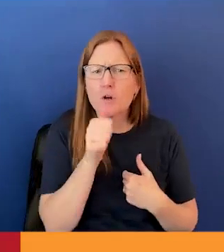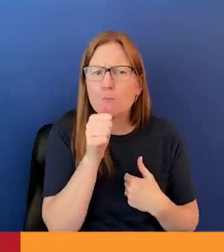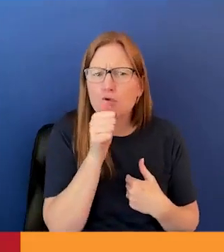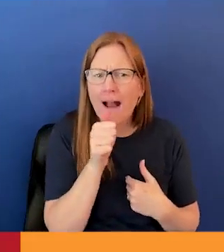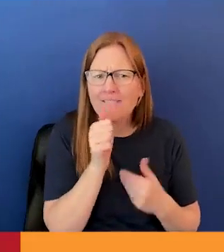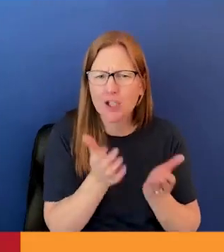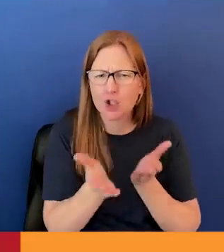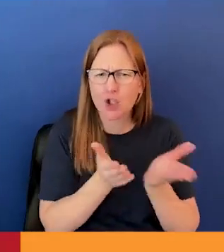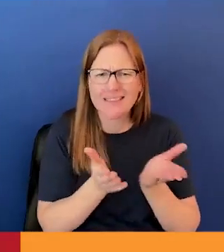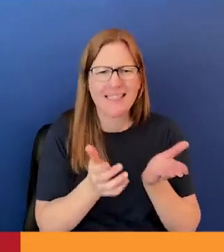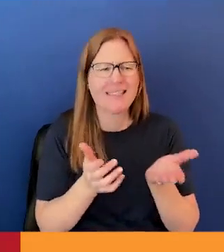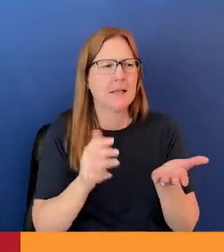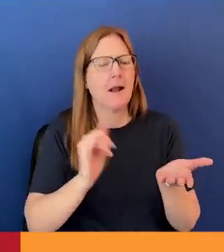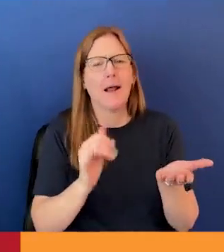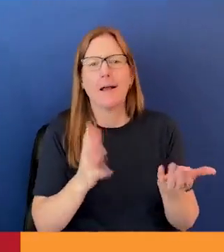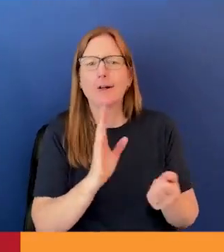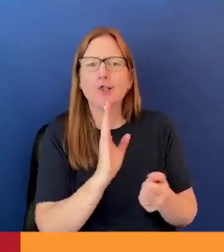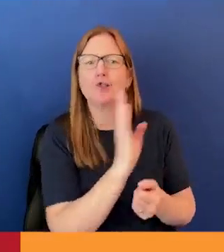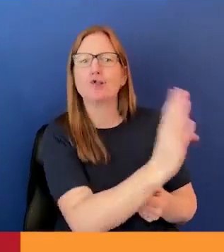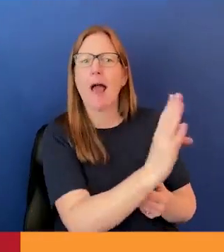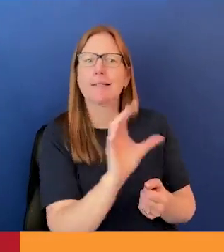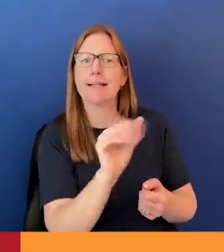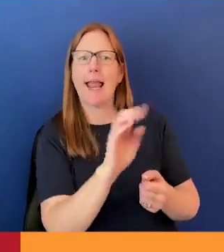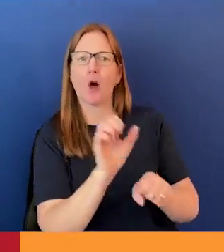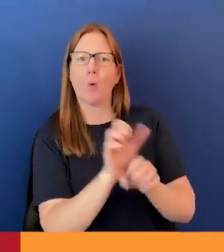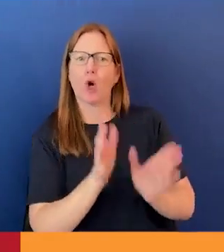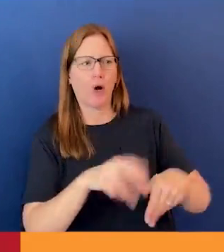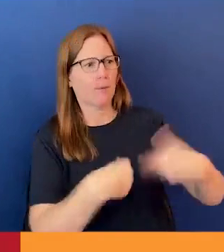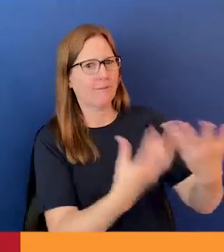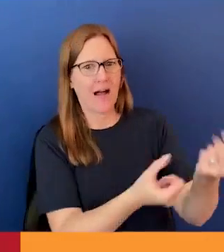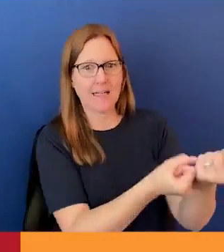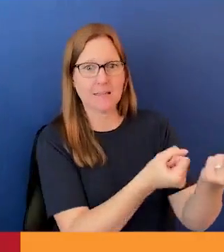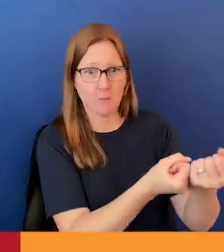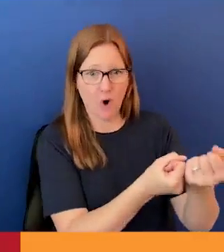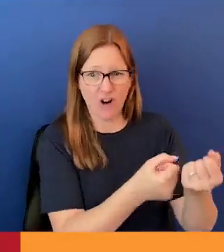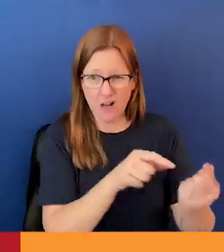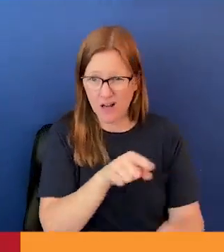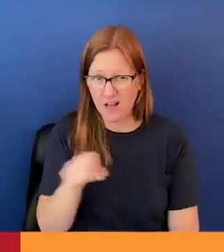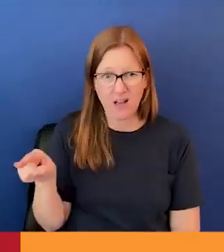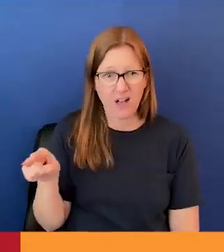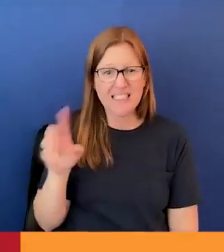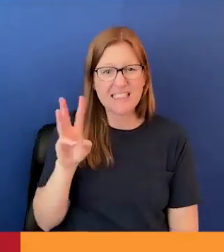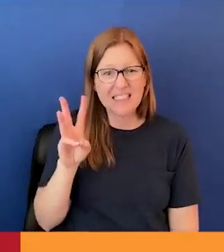like, you know, or just a direct care worker providing that support. But 600,000 people shy